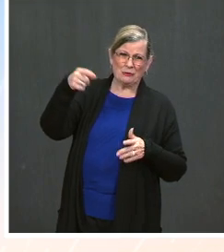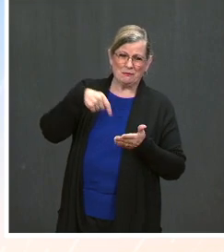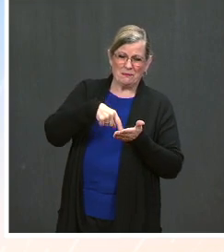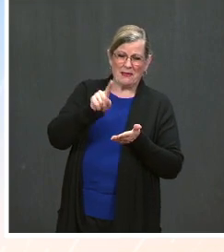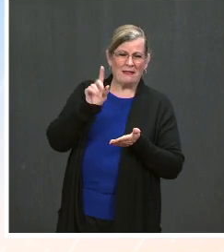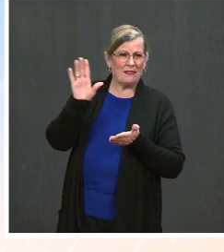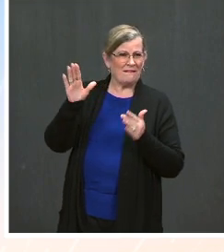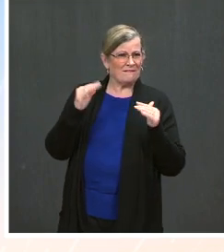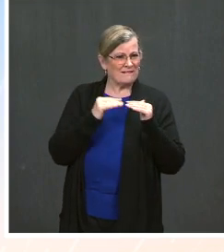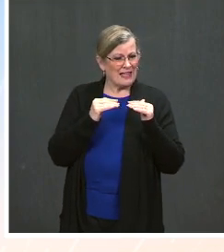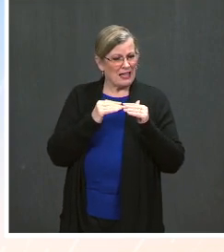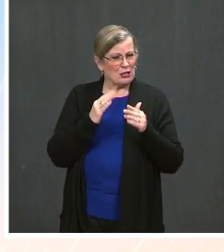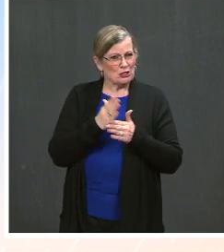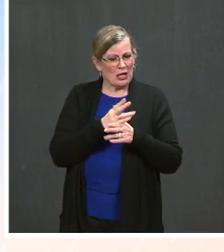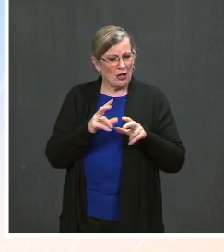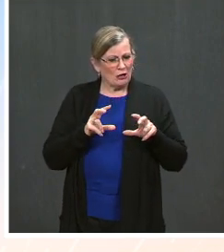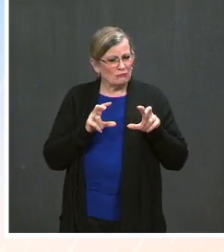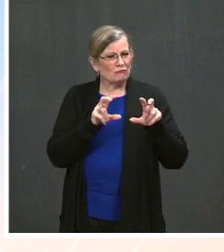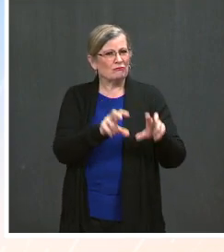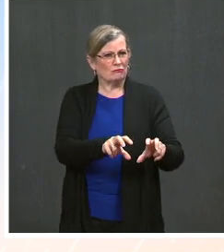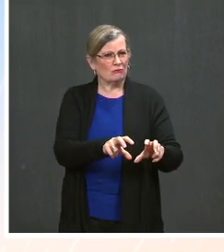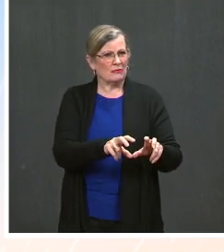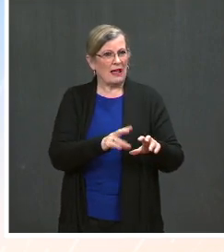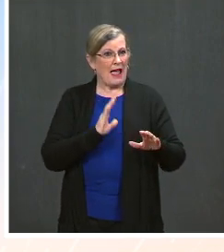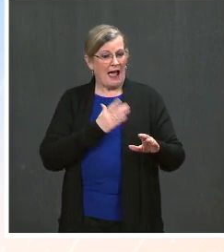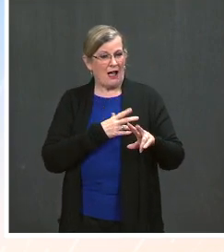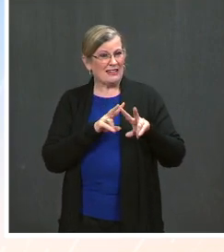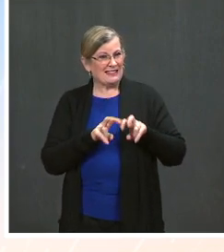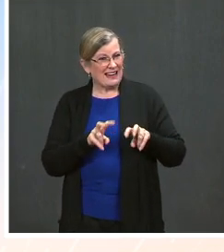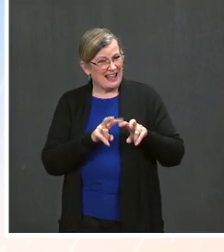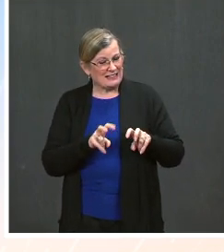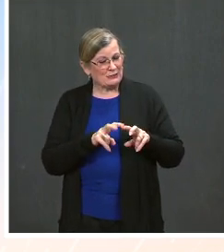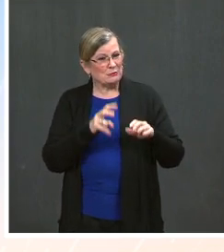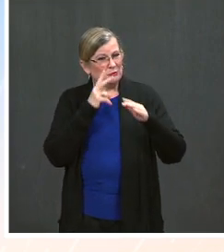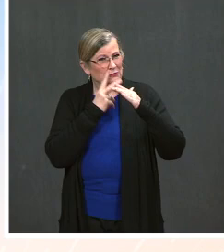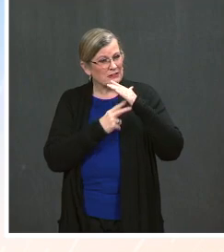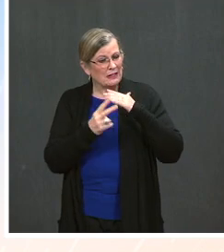that came out yesterday afternoon projects that the economy will create 19 million jobs